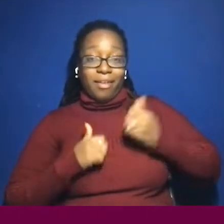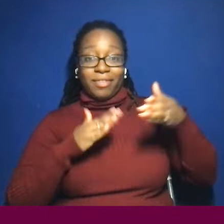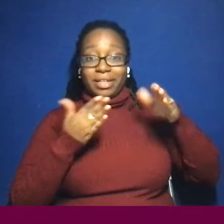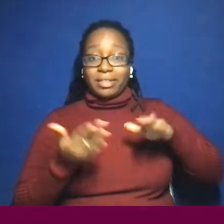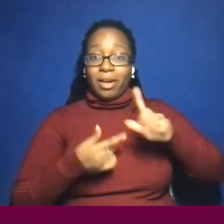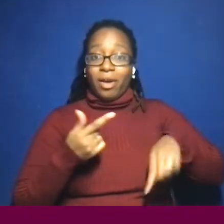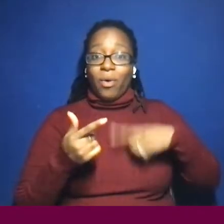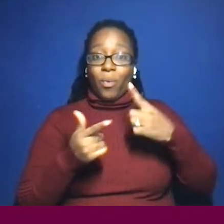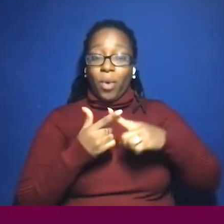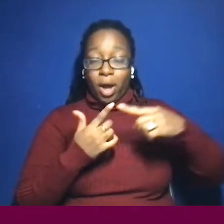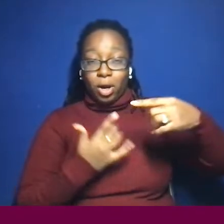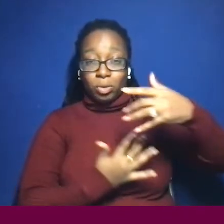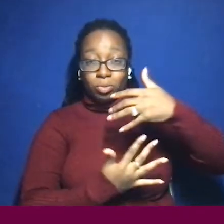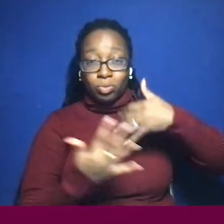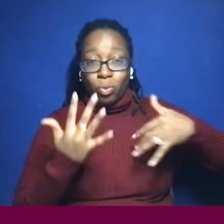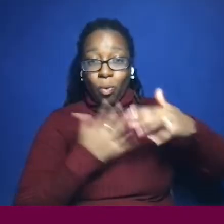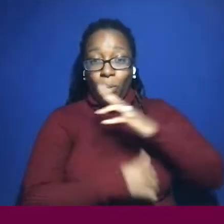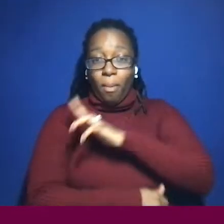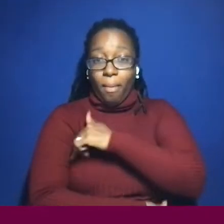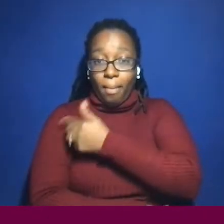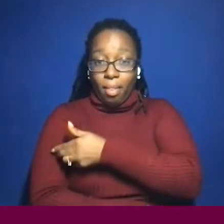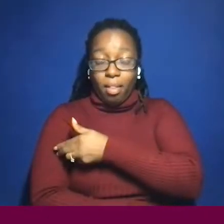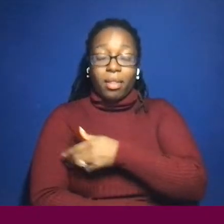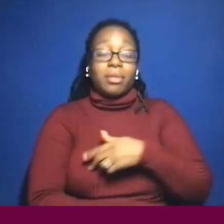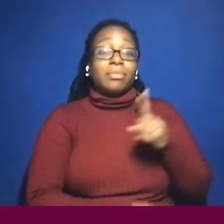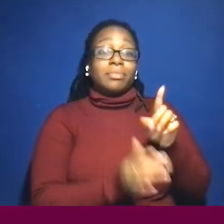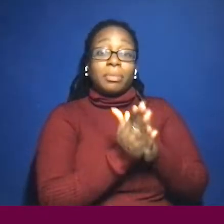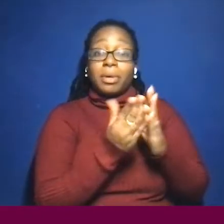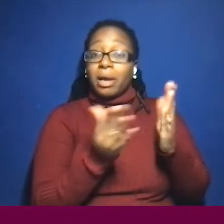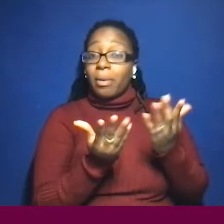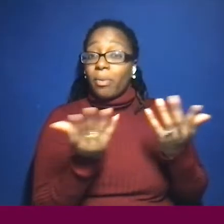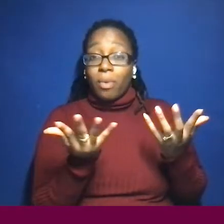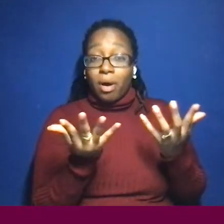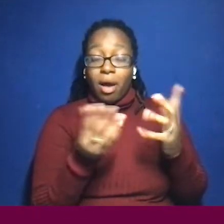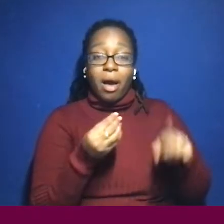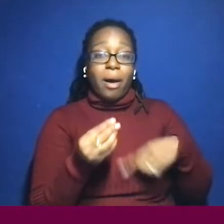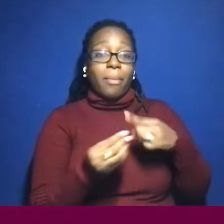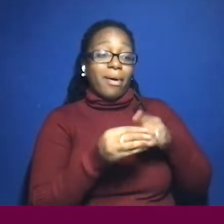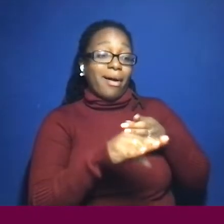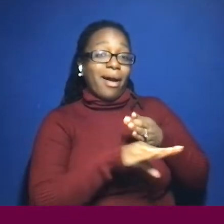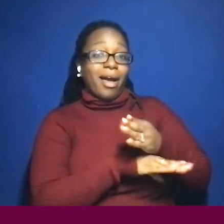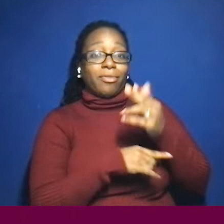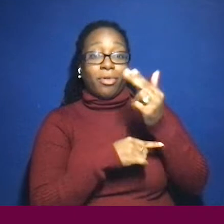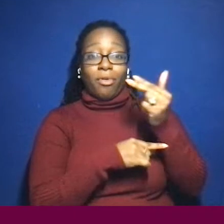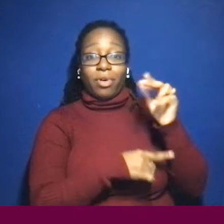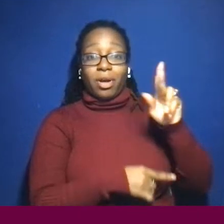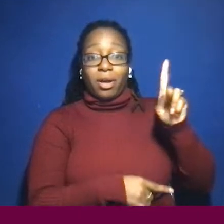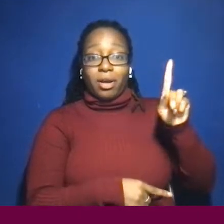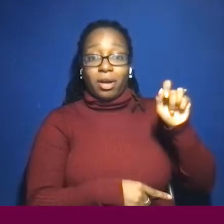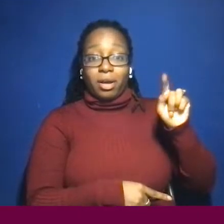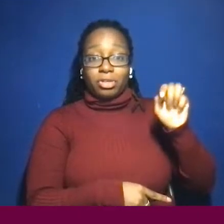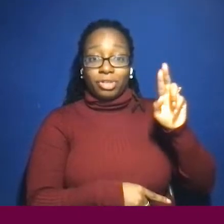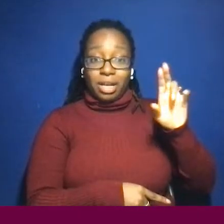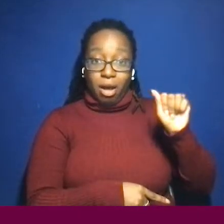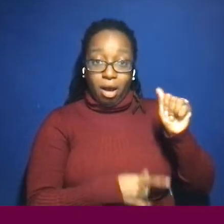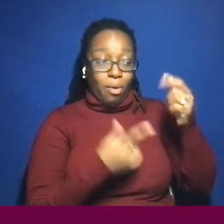Storm-Ravaged Hospital. This book is about choices made in the aftermath of Hurricane Katrina.